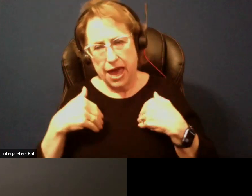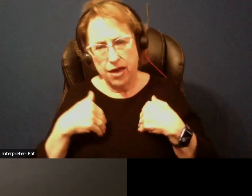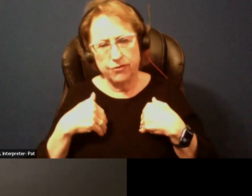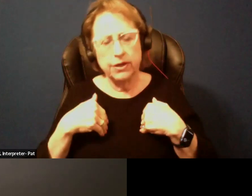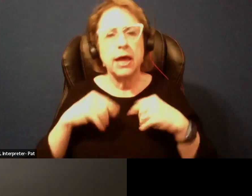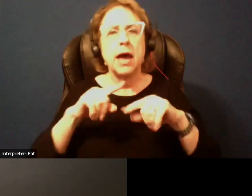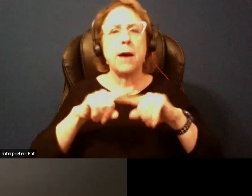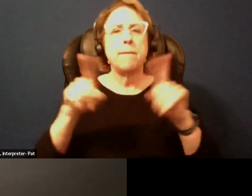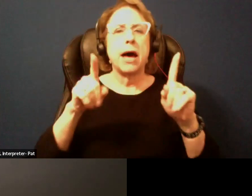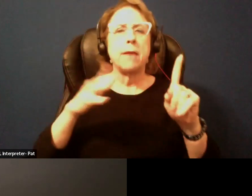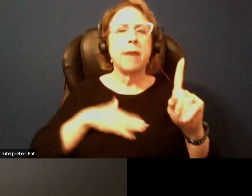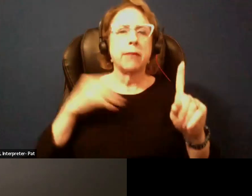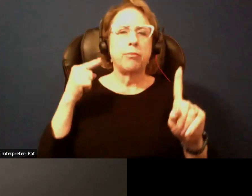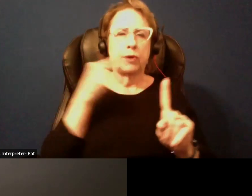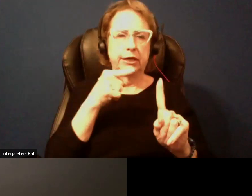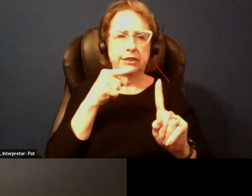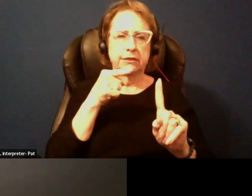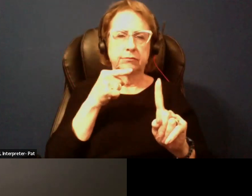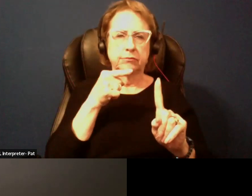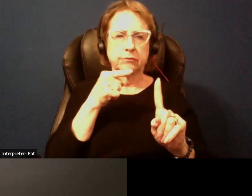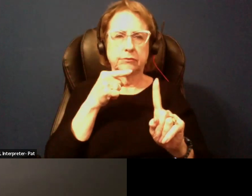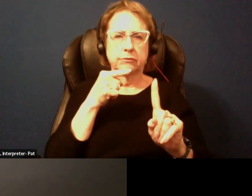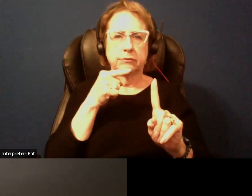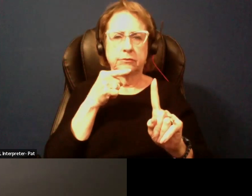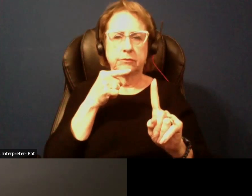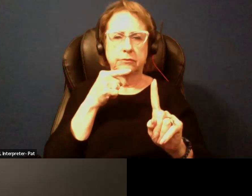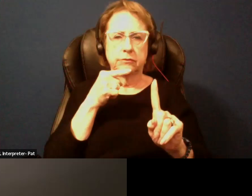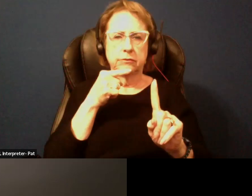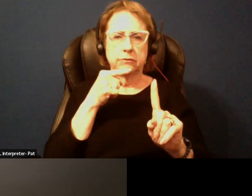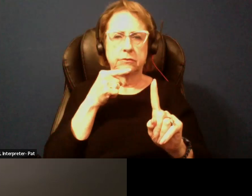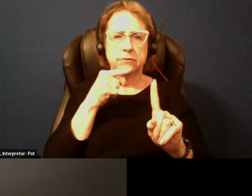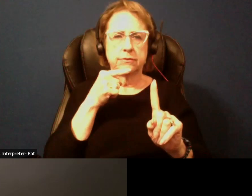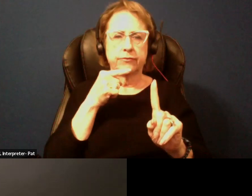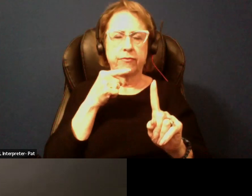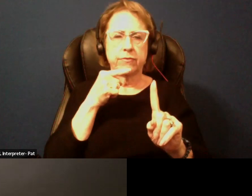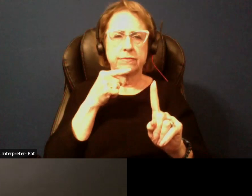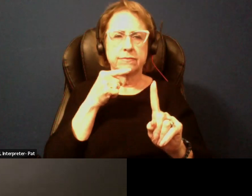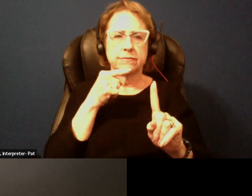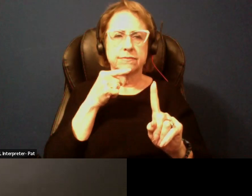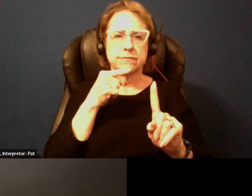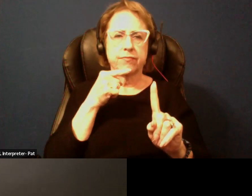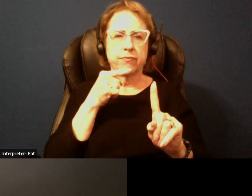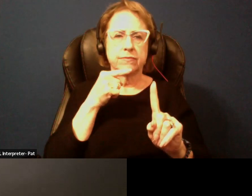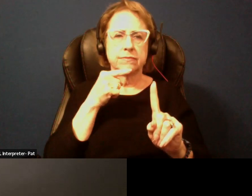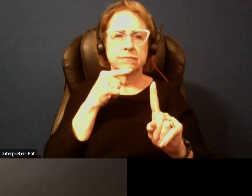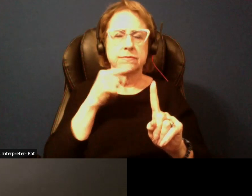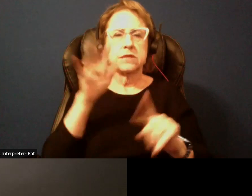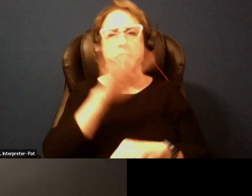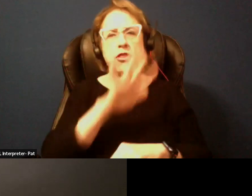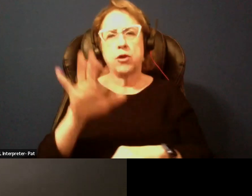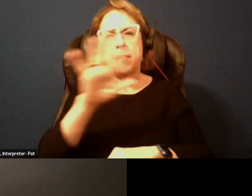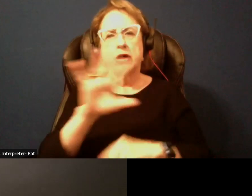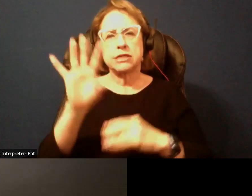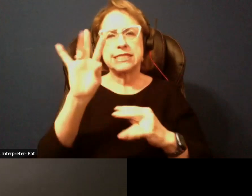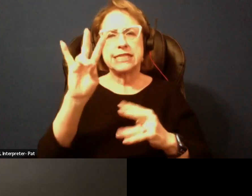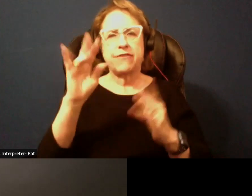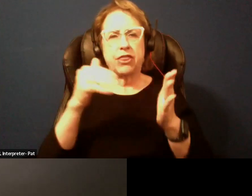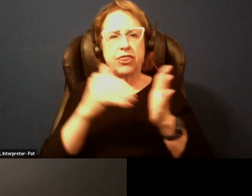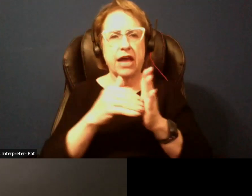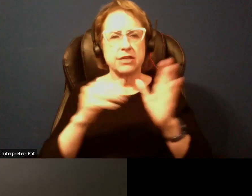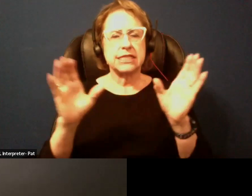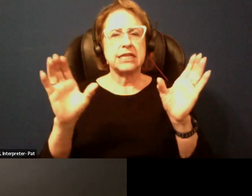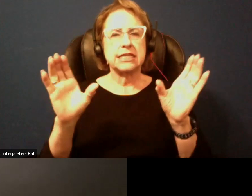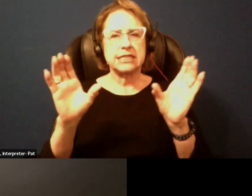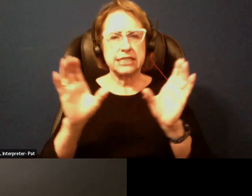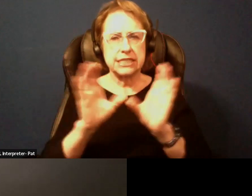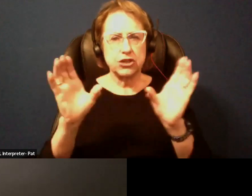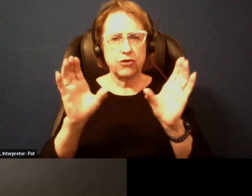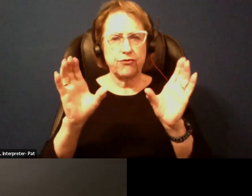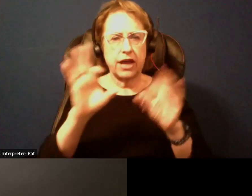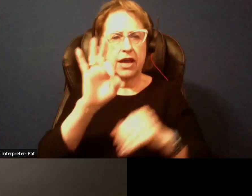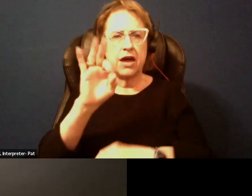to make is, there are the there are about 7,000 certified fiber techs in California, and that's